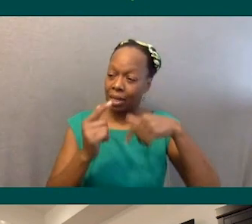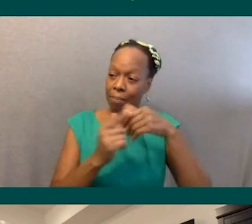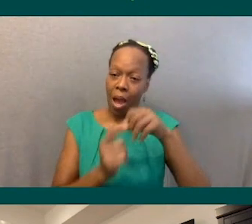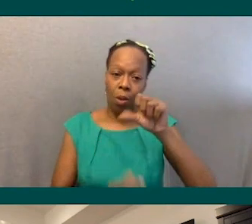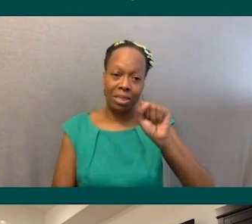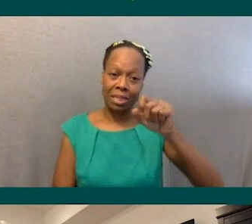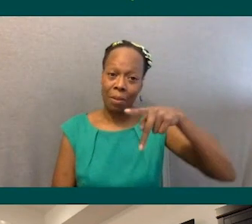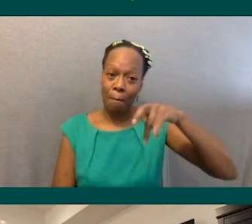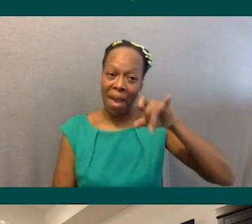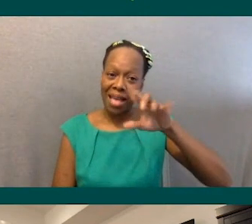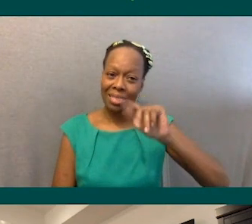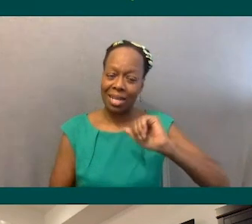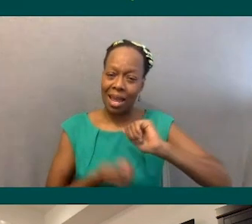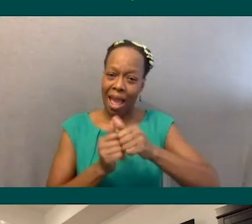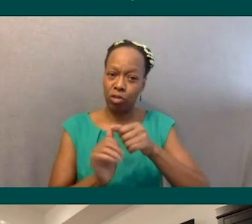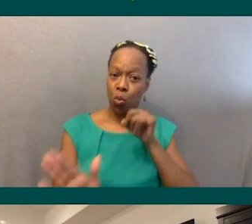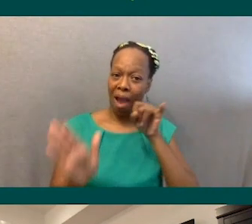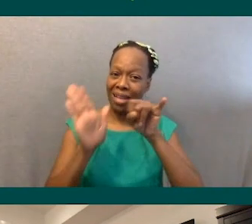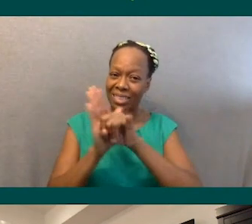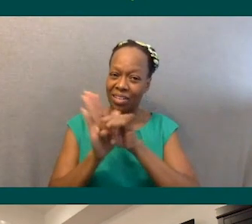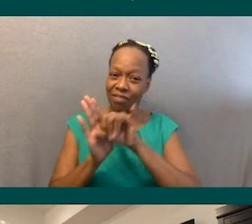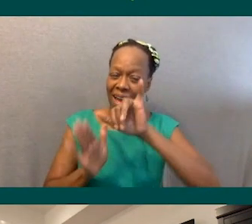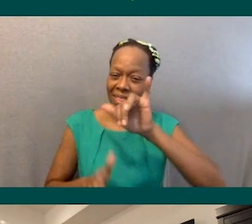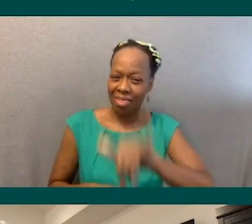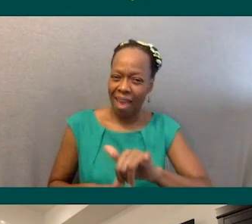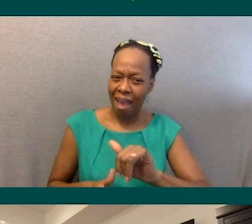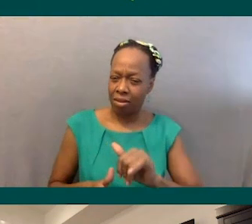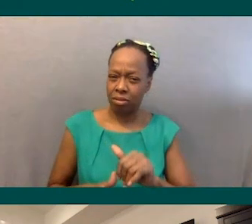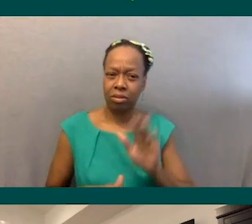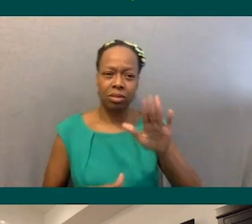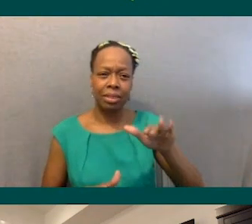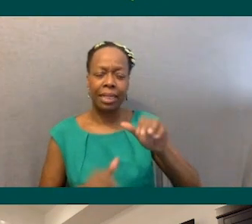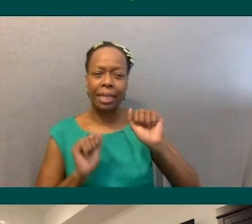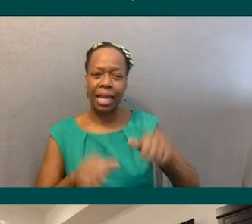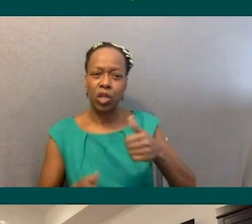if we can just talk a little bit more about this, so if we're thinking around getting a diagnosis,